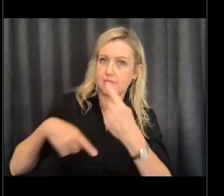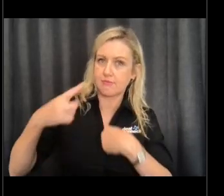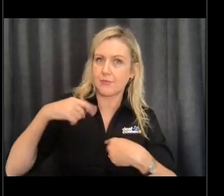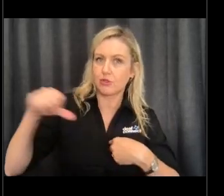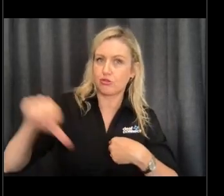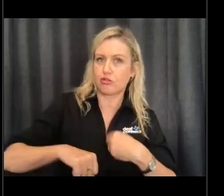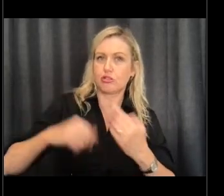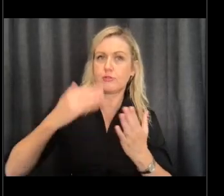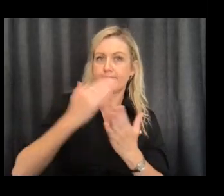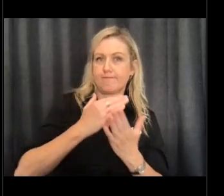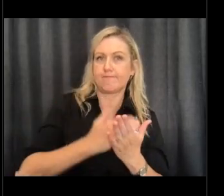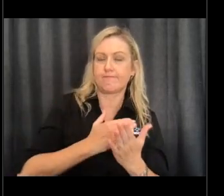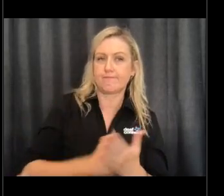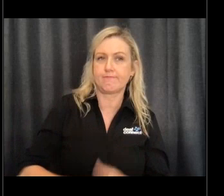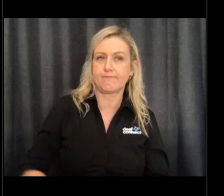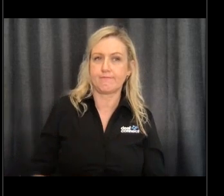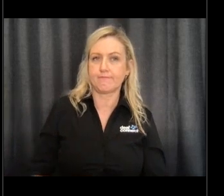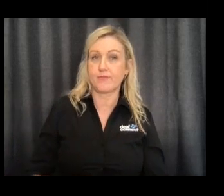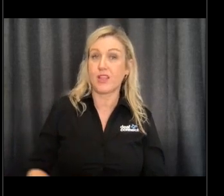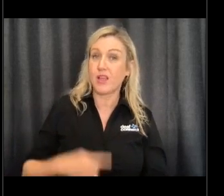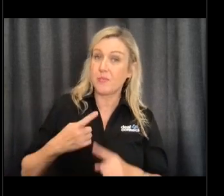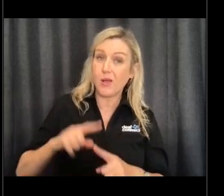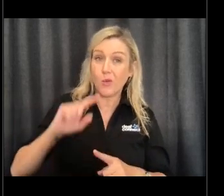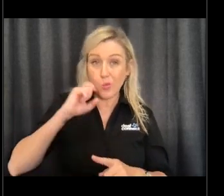that actually have made a difference to the end result.